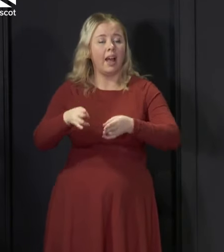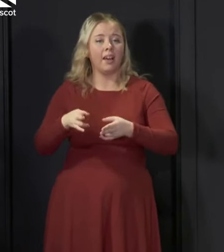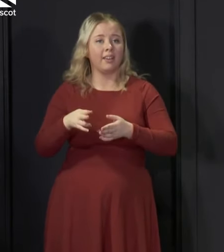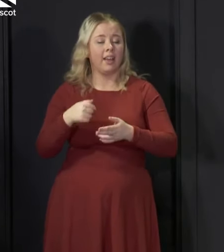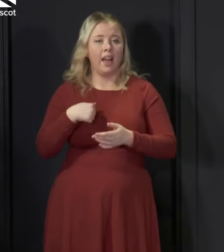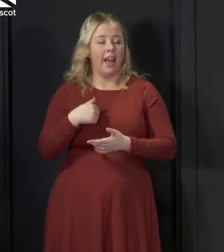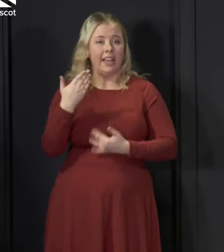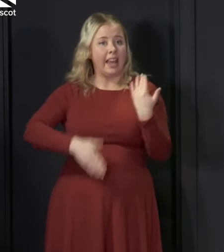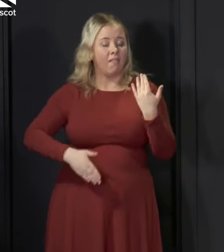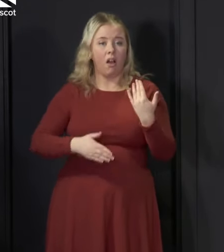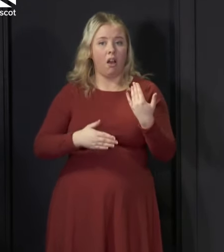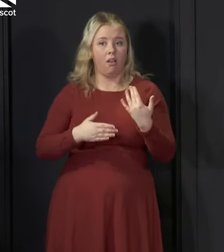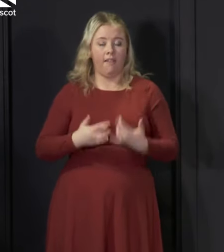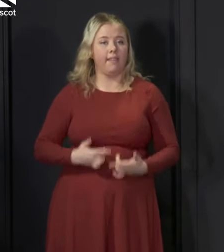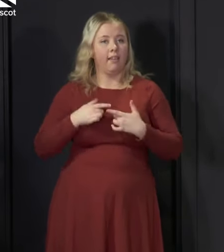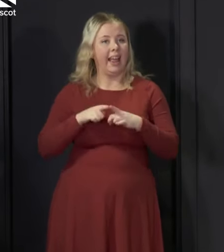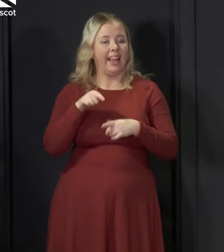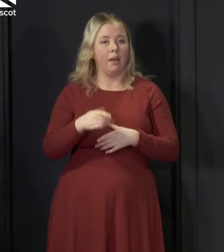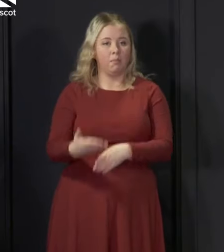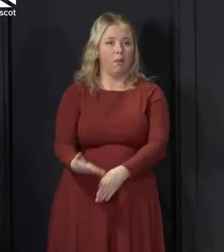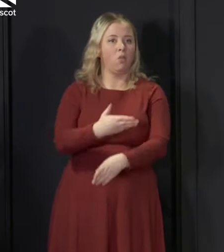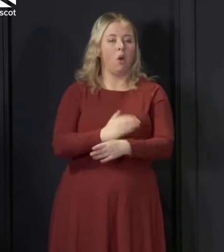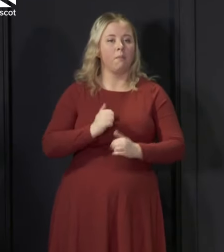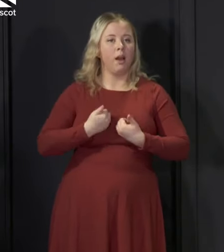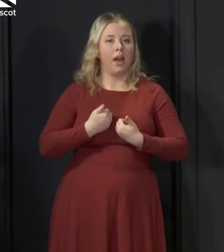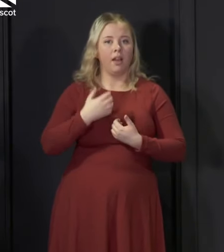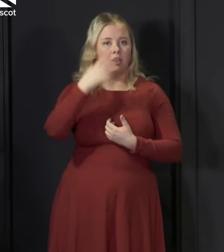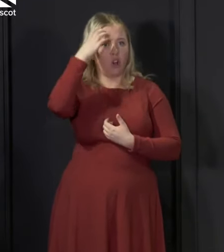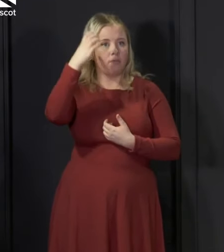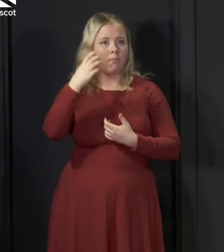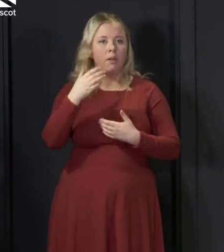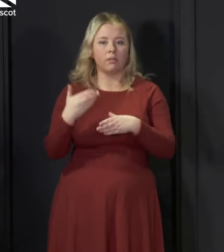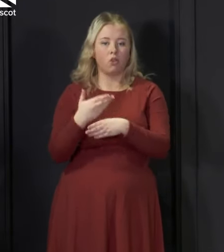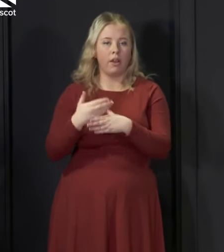as concerned about anything in my government career as I am about this, and that applies